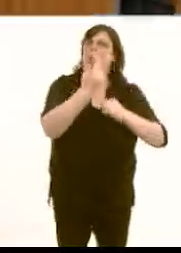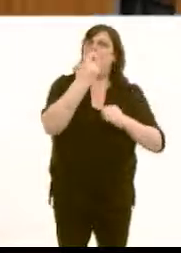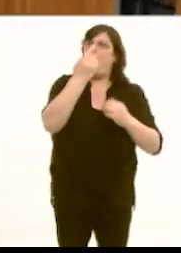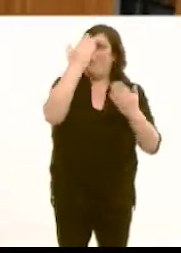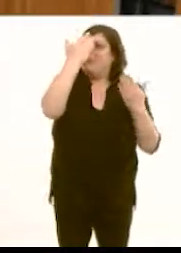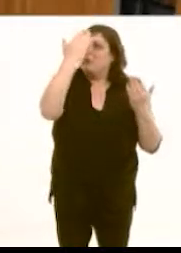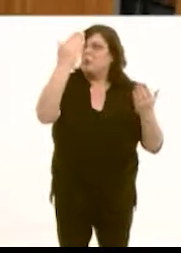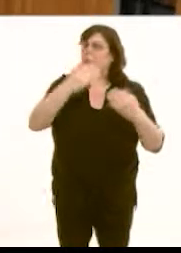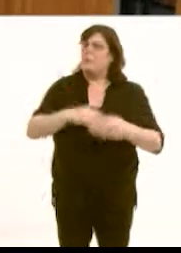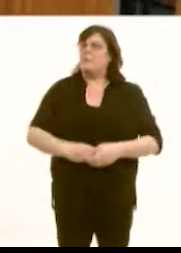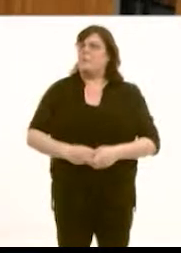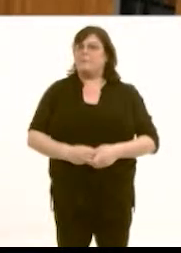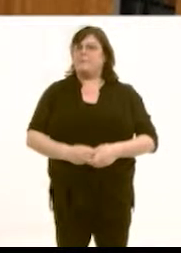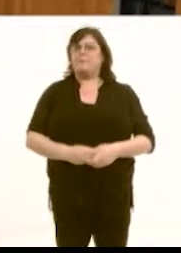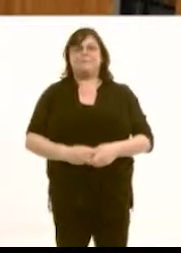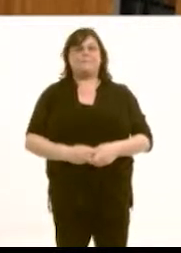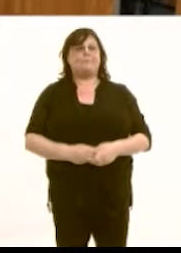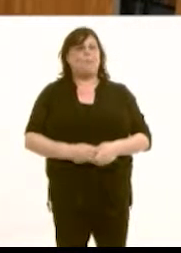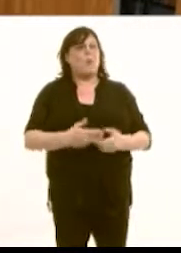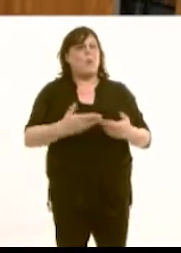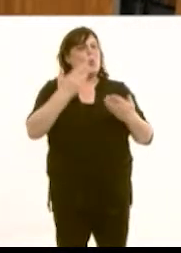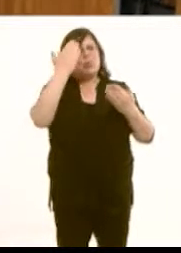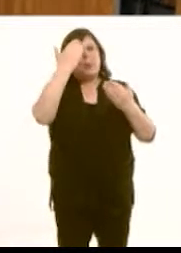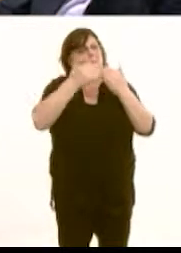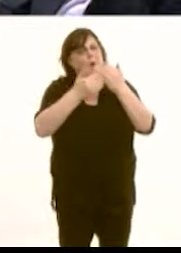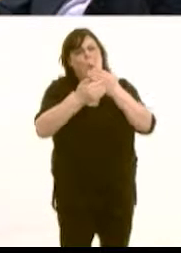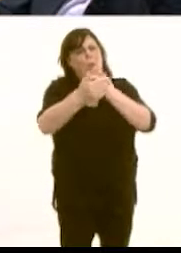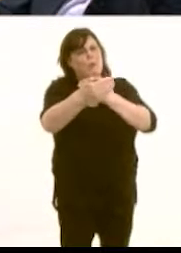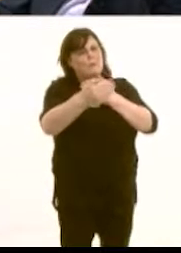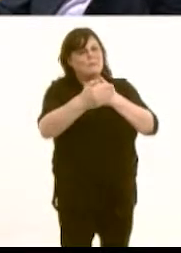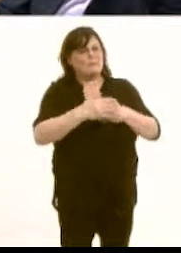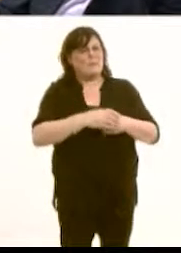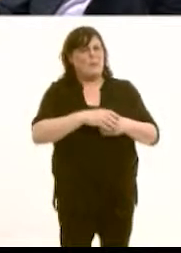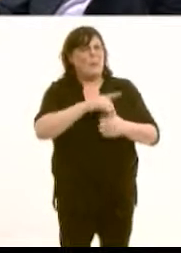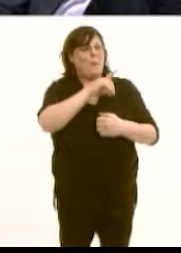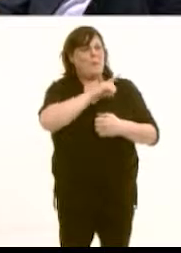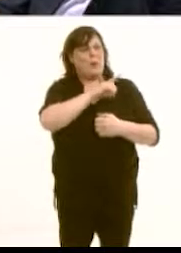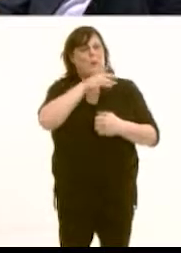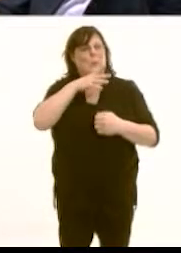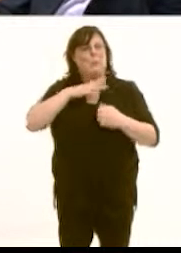Carwyn Jones: We canít give a timescale until we know what the liabilities are and we understand